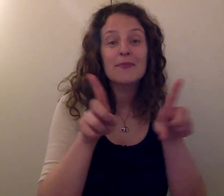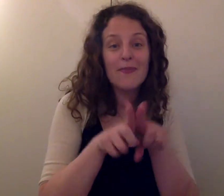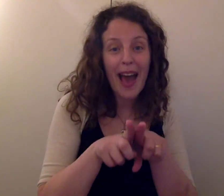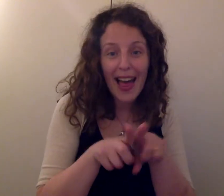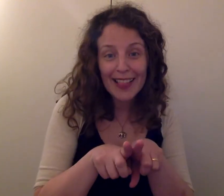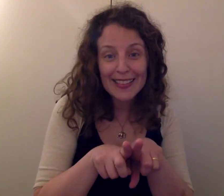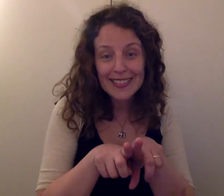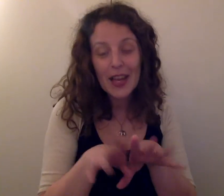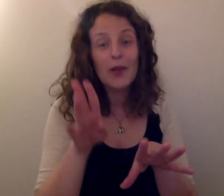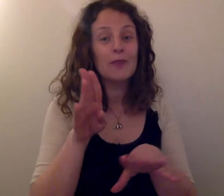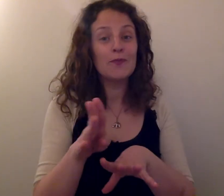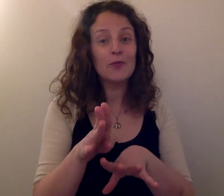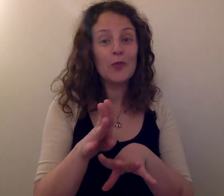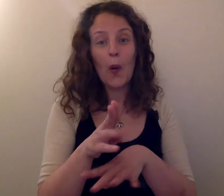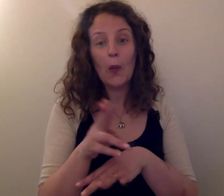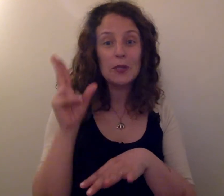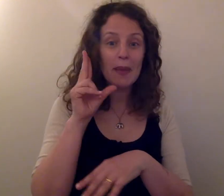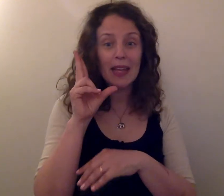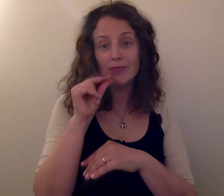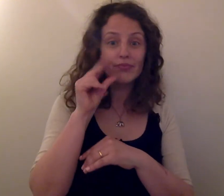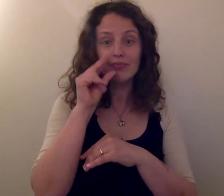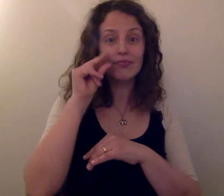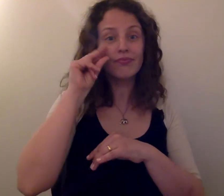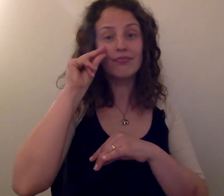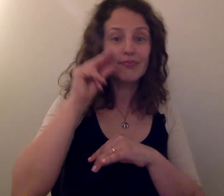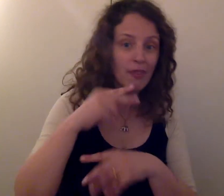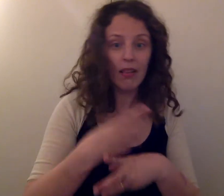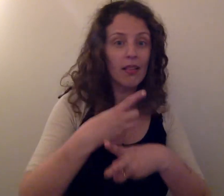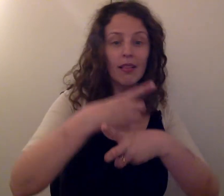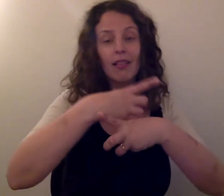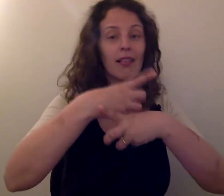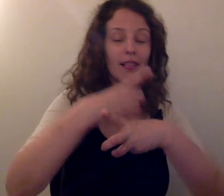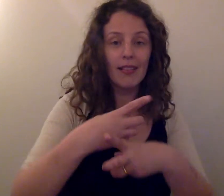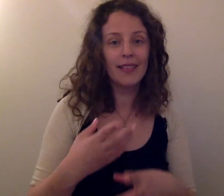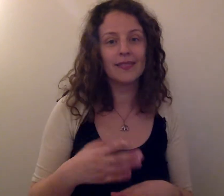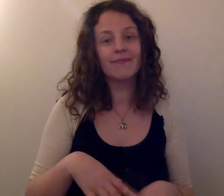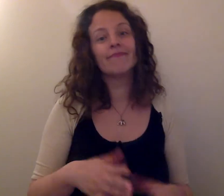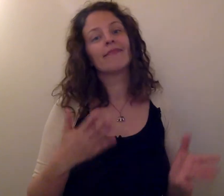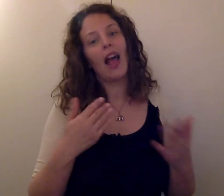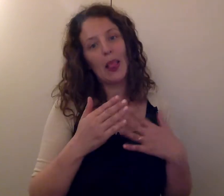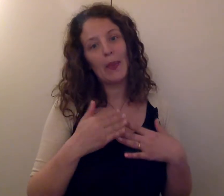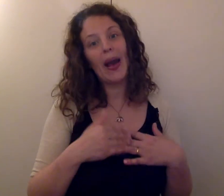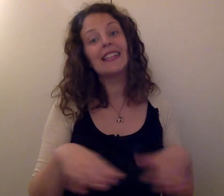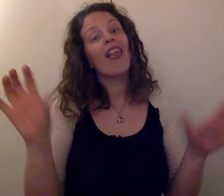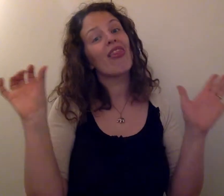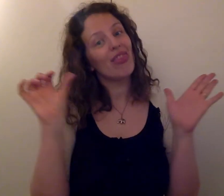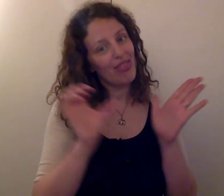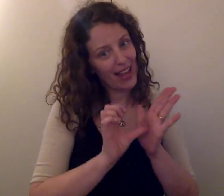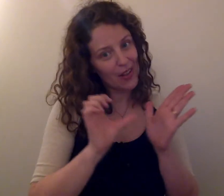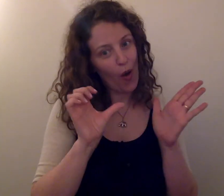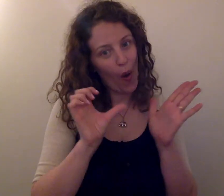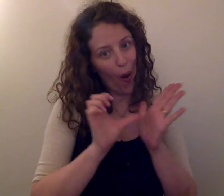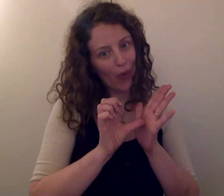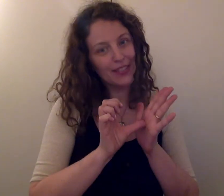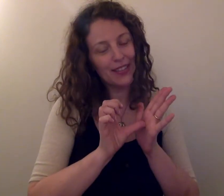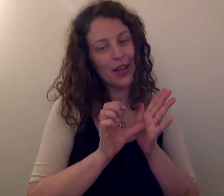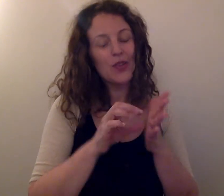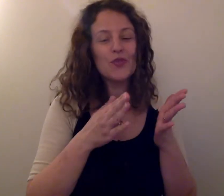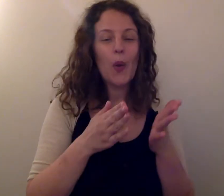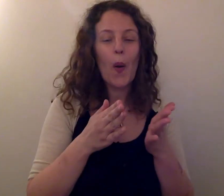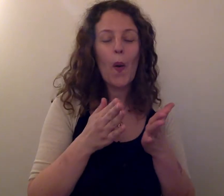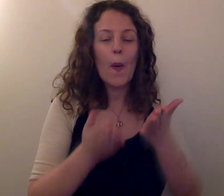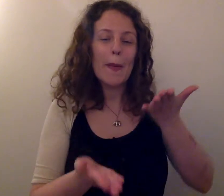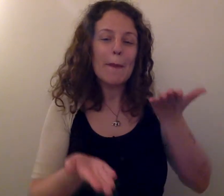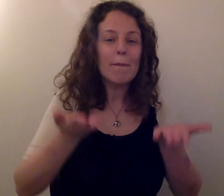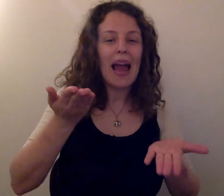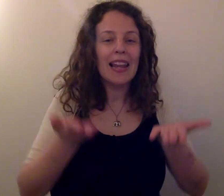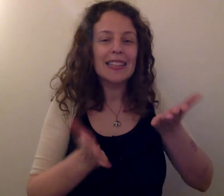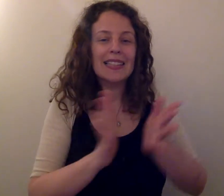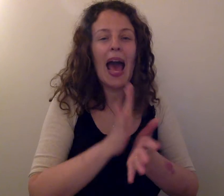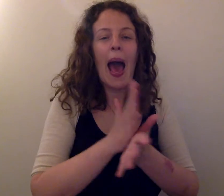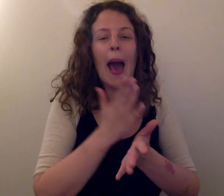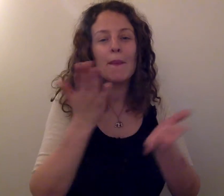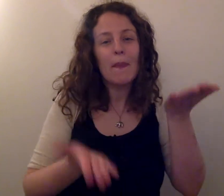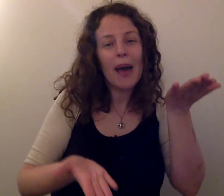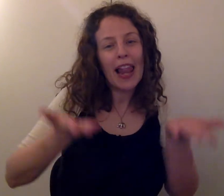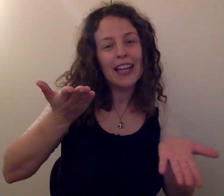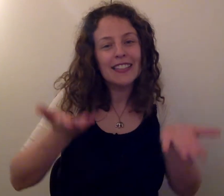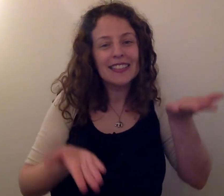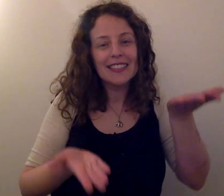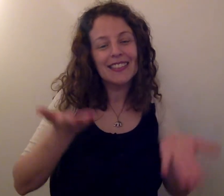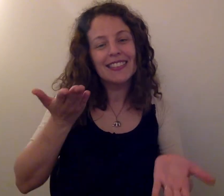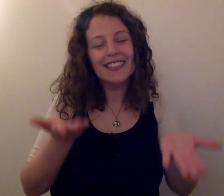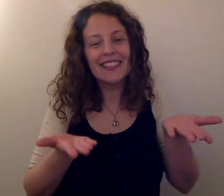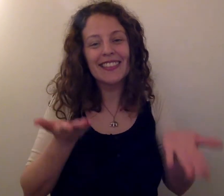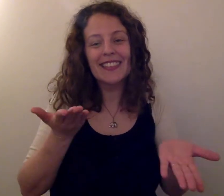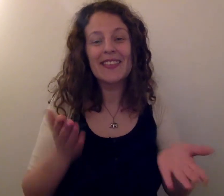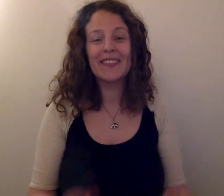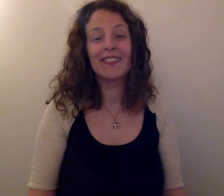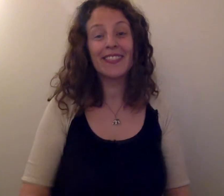As well don't speak to quickly otherwise that's hard, so it's a happy balance.